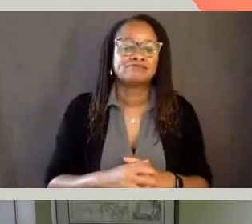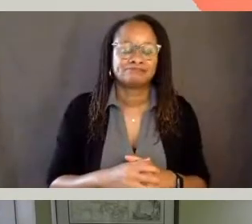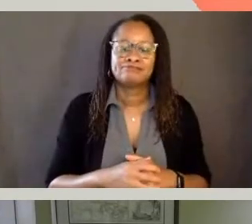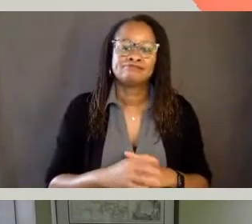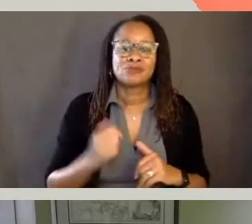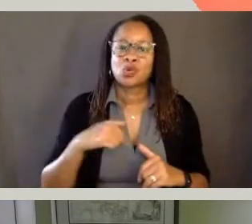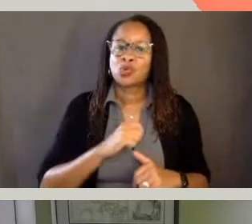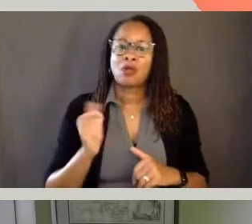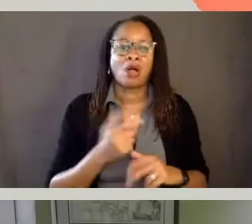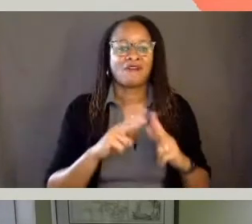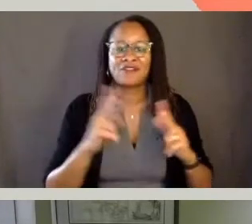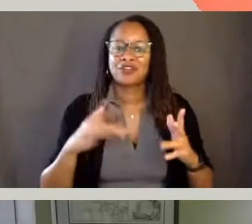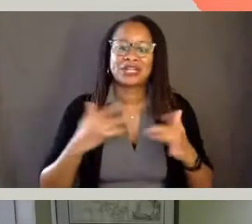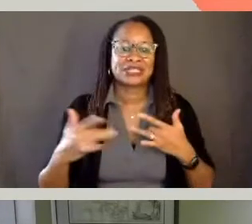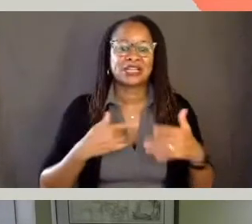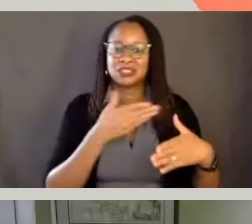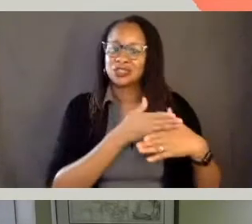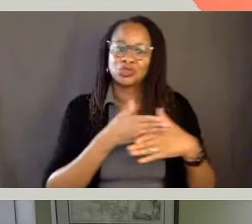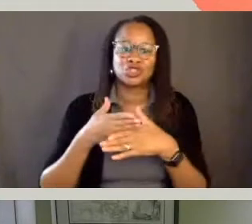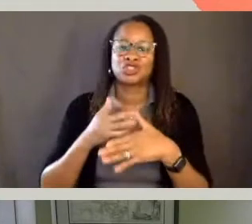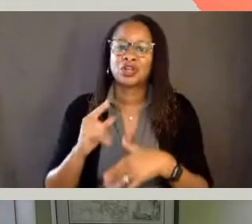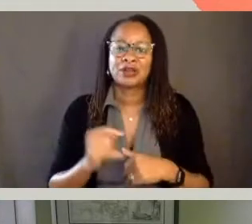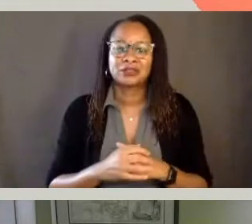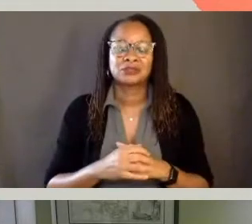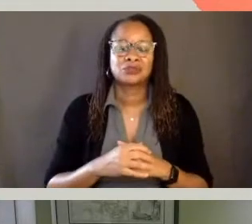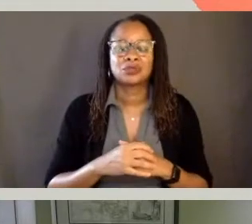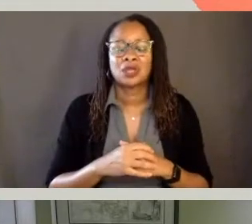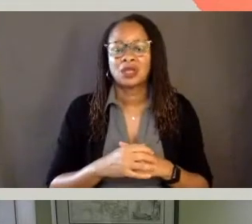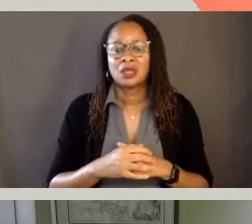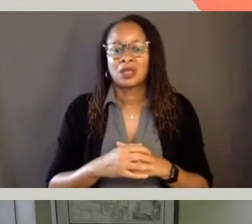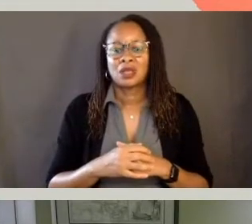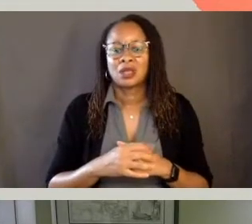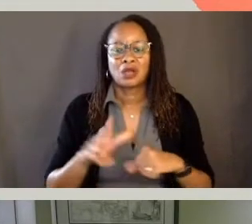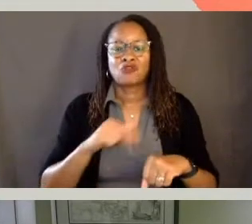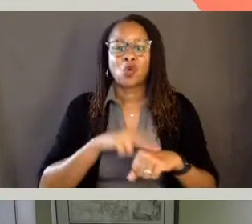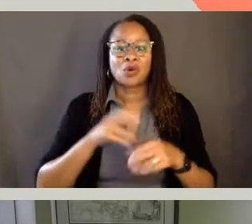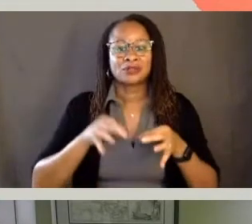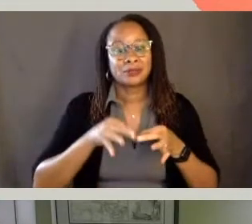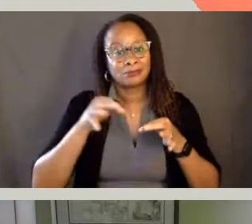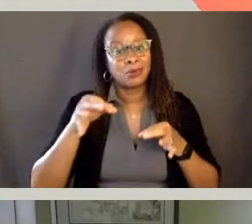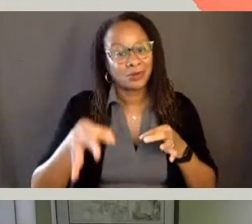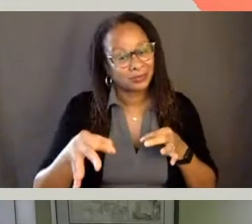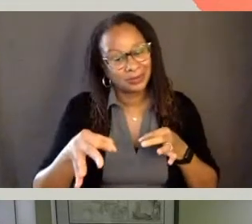and we're all really excited to share it with the world. Of course, it was postponed by the lovely